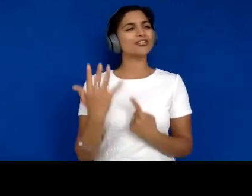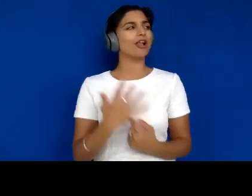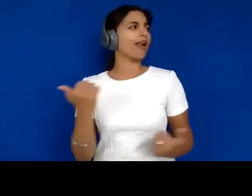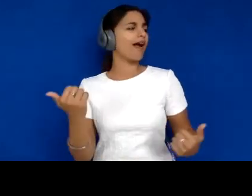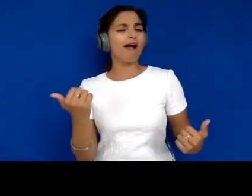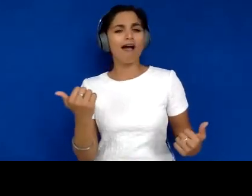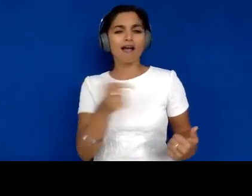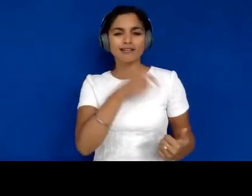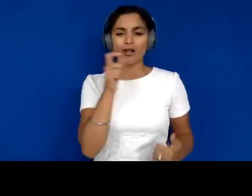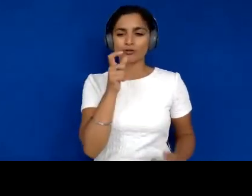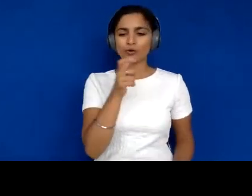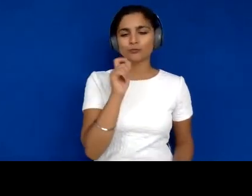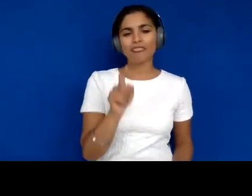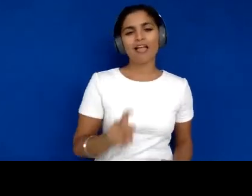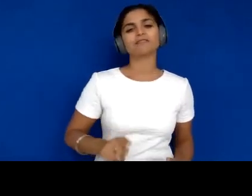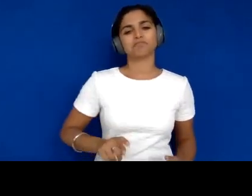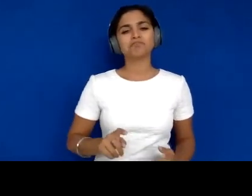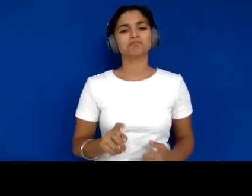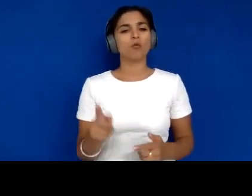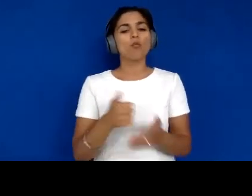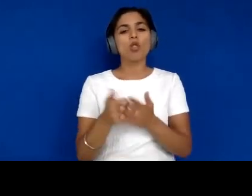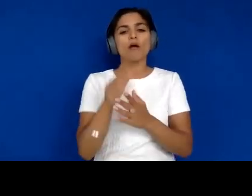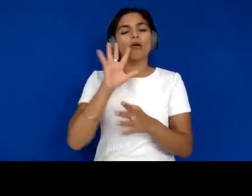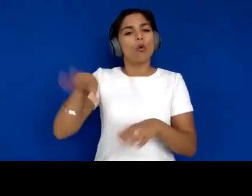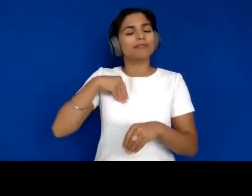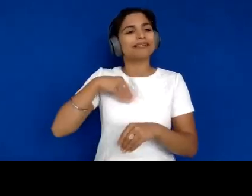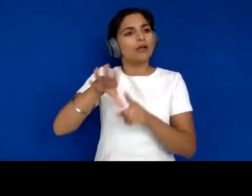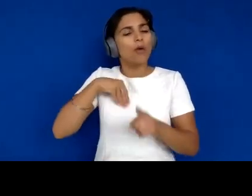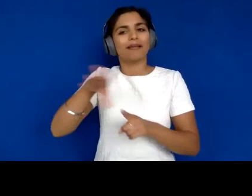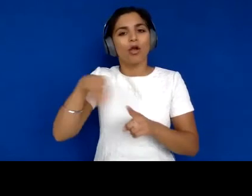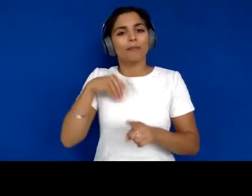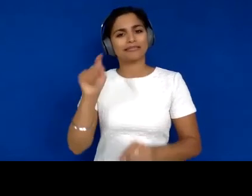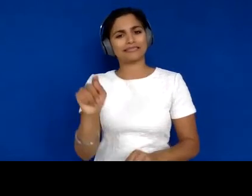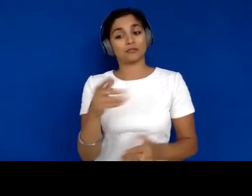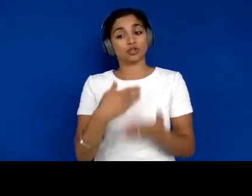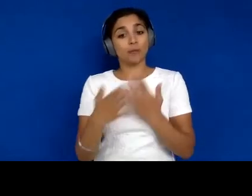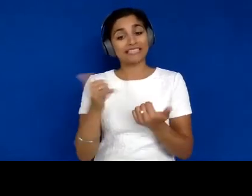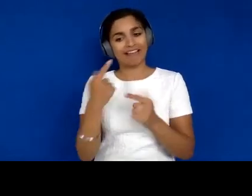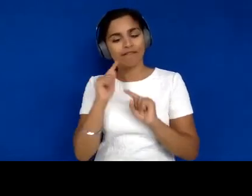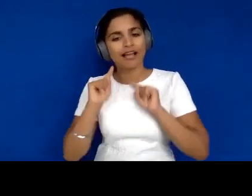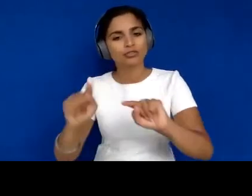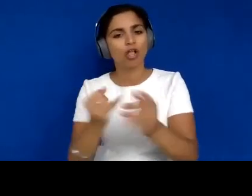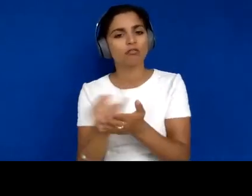imported even if it is an insult the pretense that avoiding unnameable